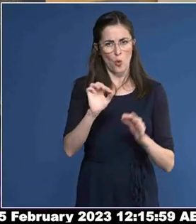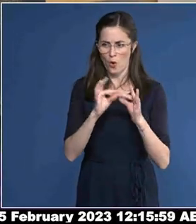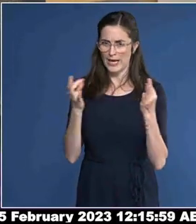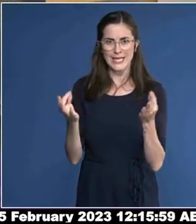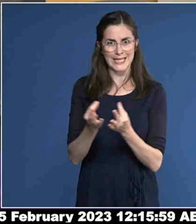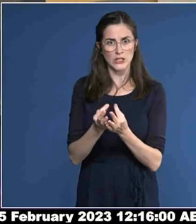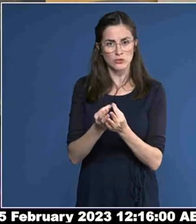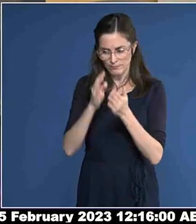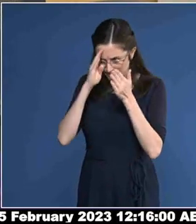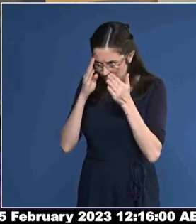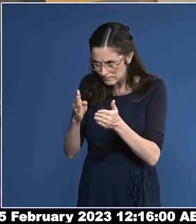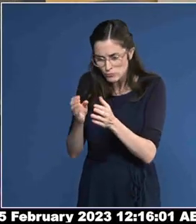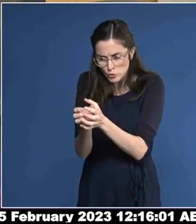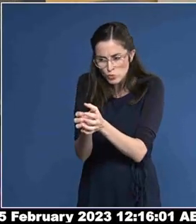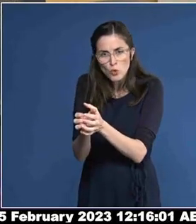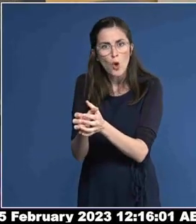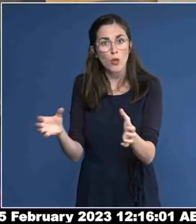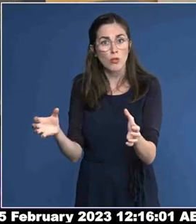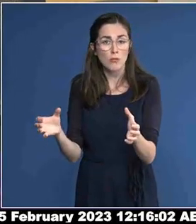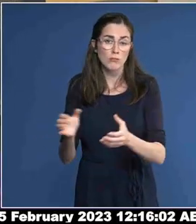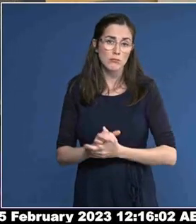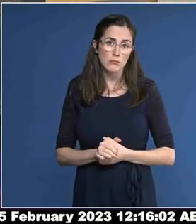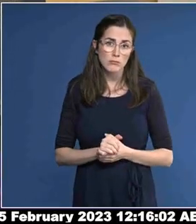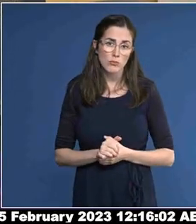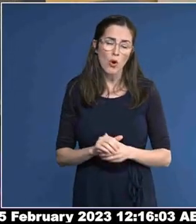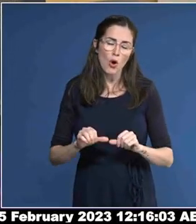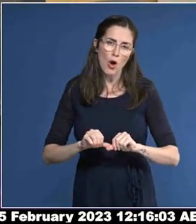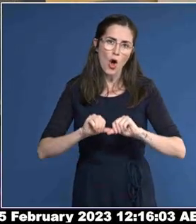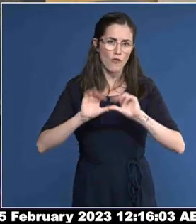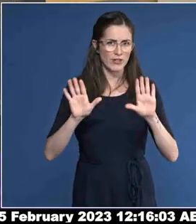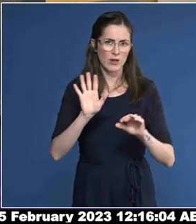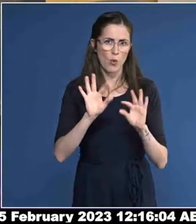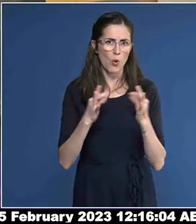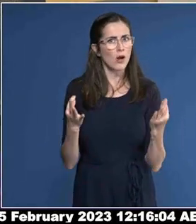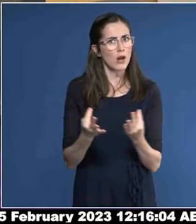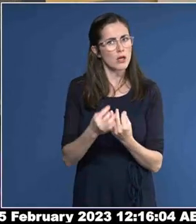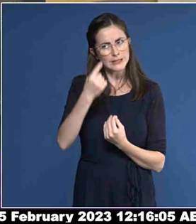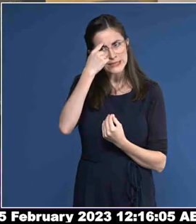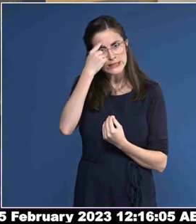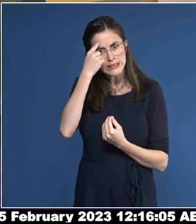May I assume there is still, obviously, a focus on financial sustainability and